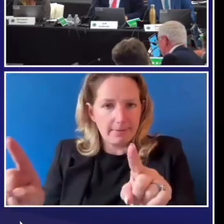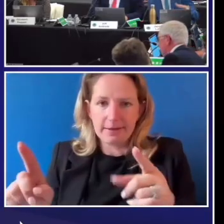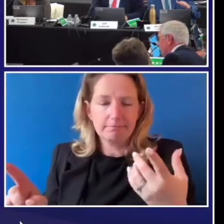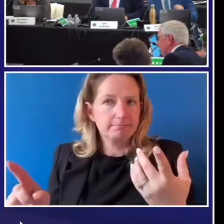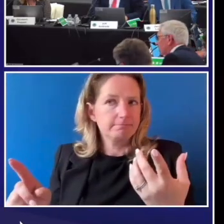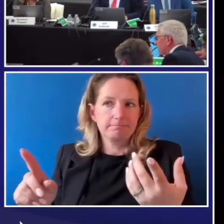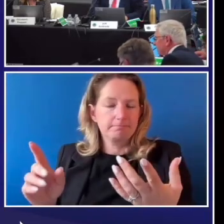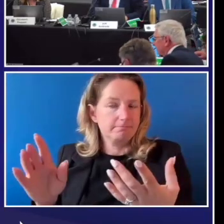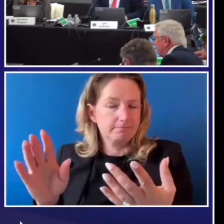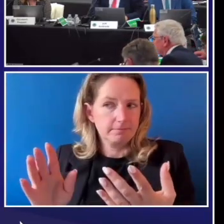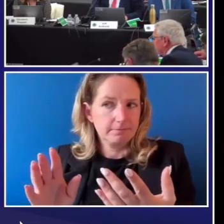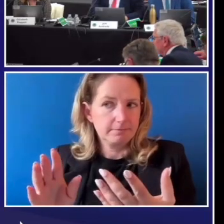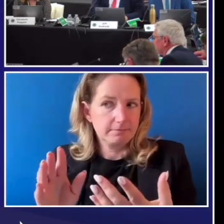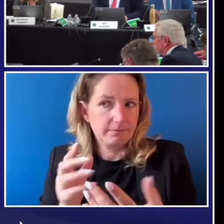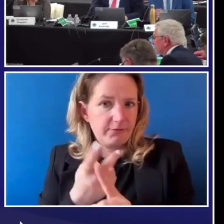foregoing paragraph or sentence.